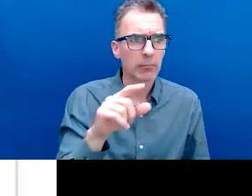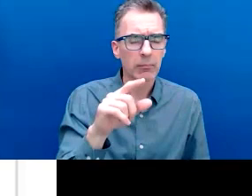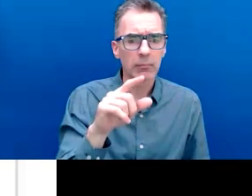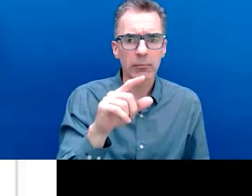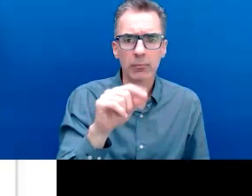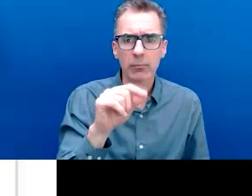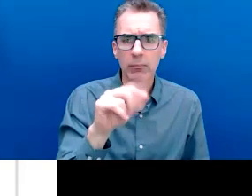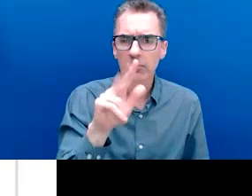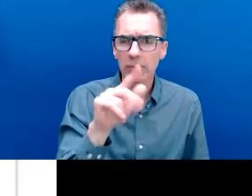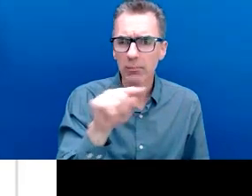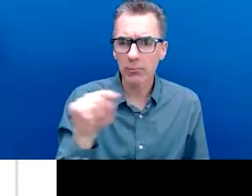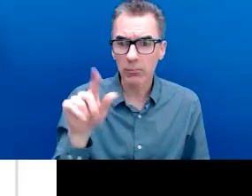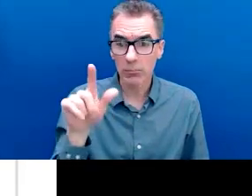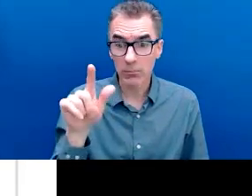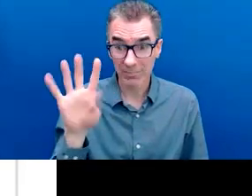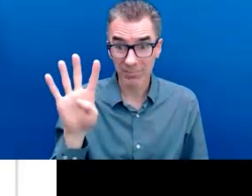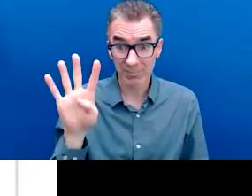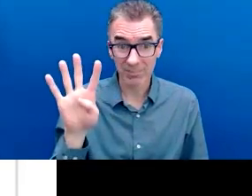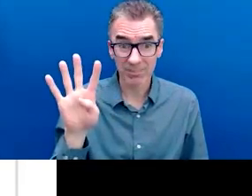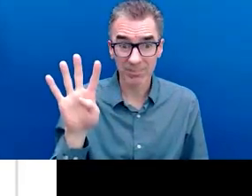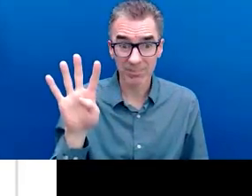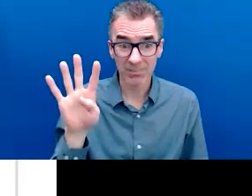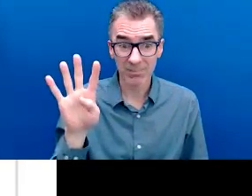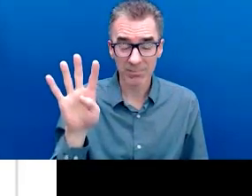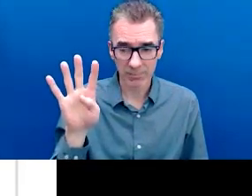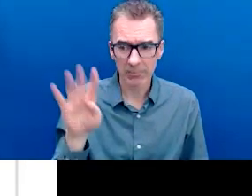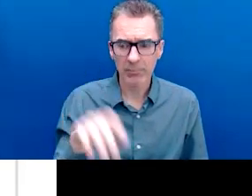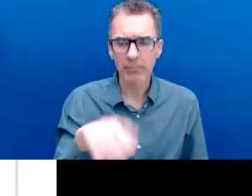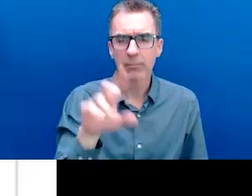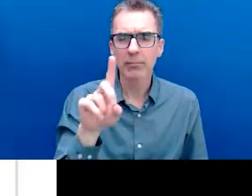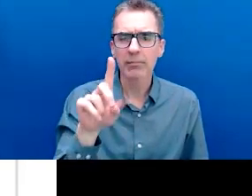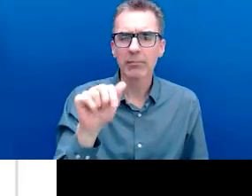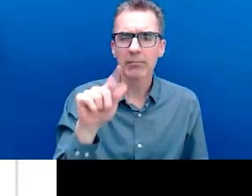And in our data dashboards we have